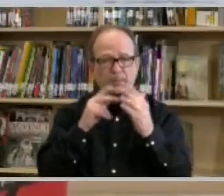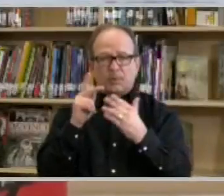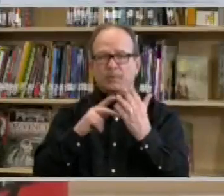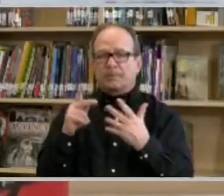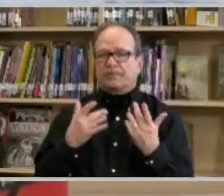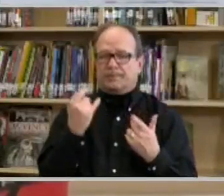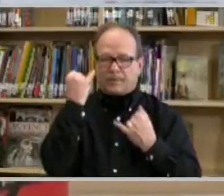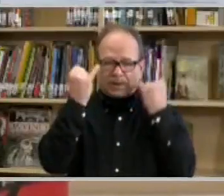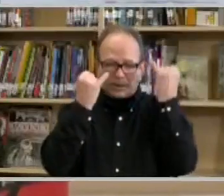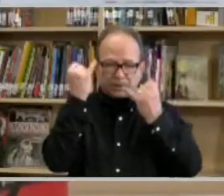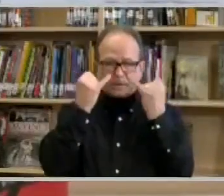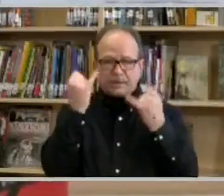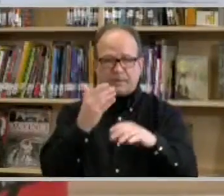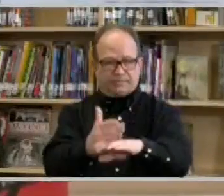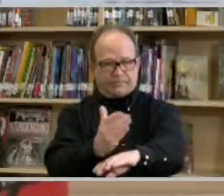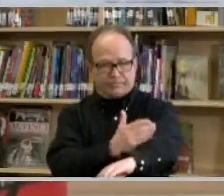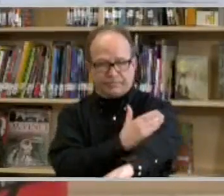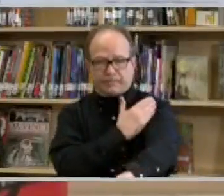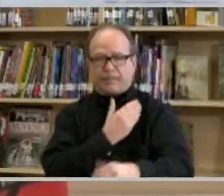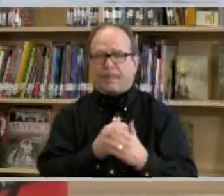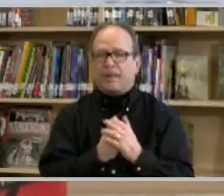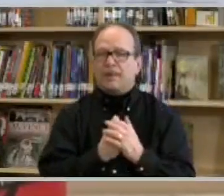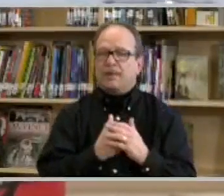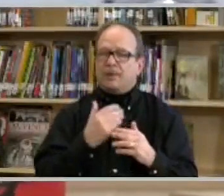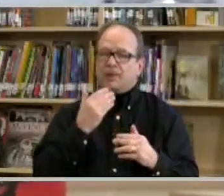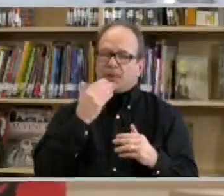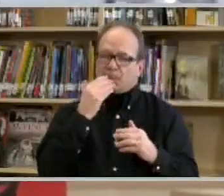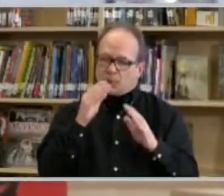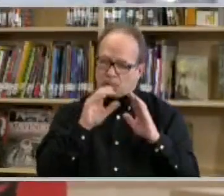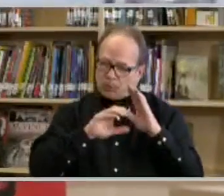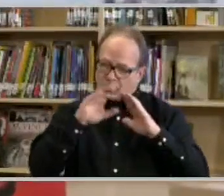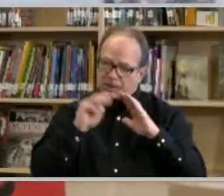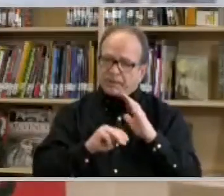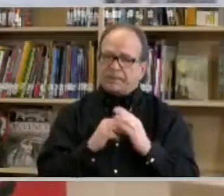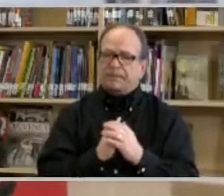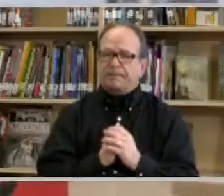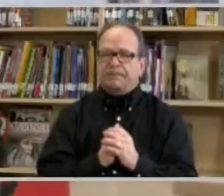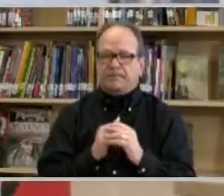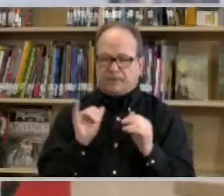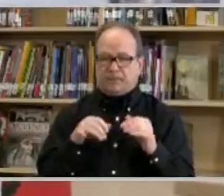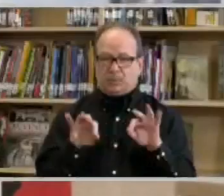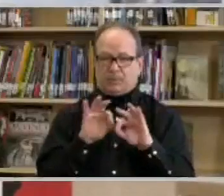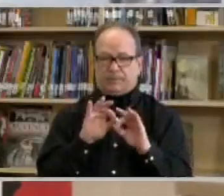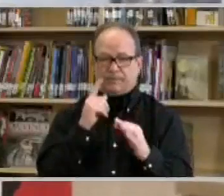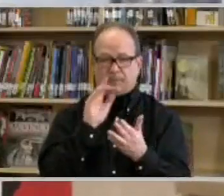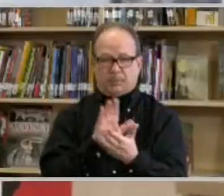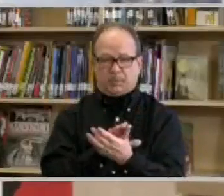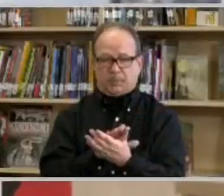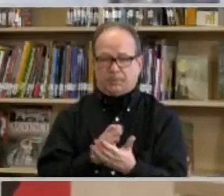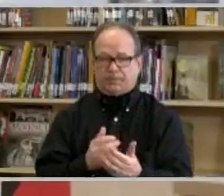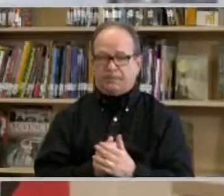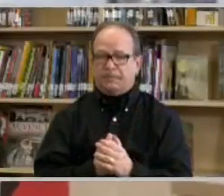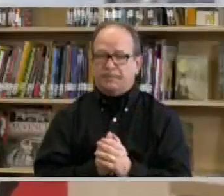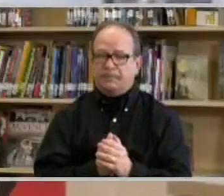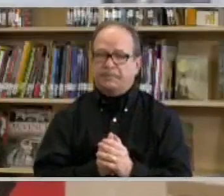QUALITY FACILITIES, AND THEY HAVE A HIGH QUALITY CURRICULUM